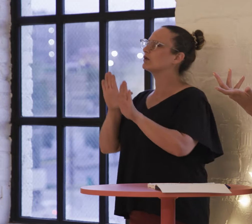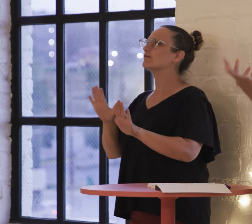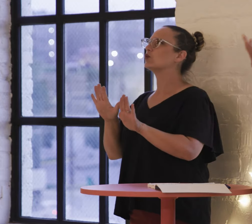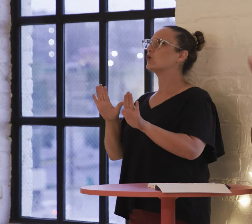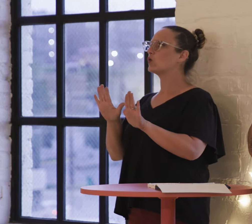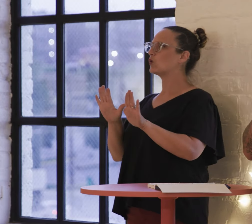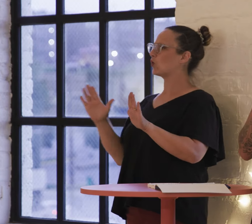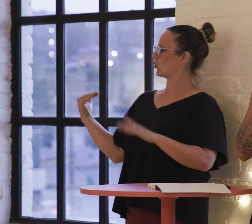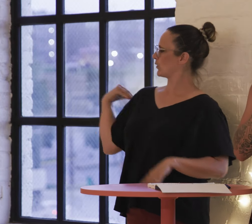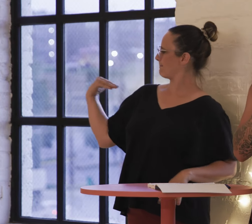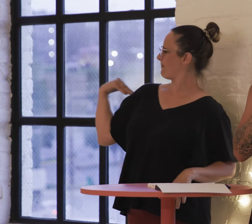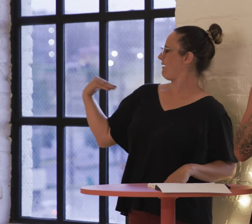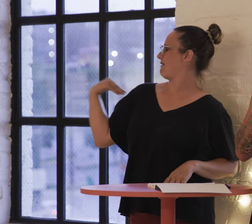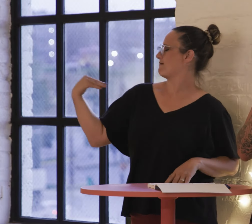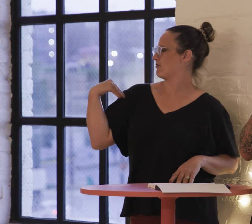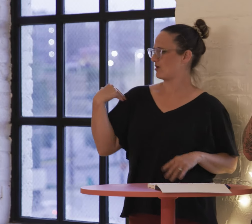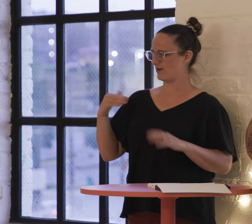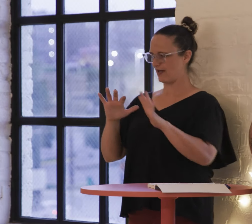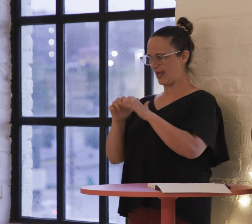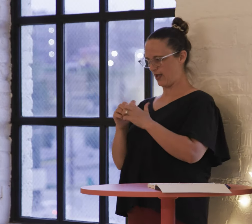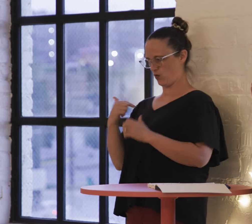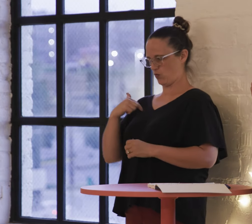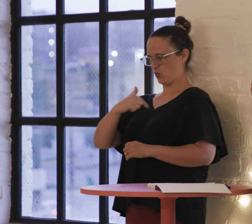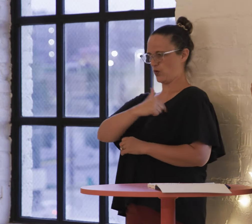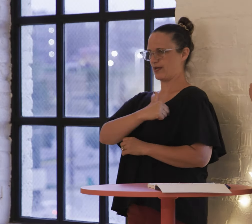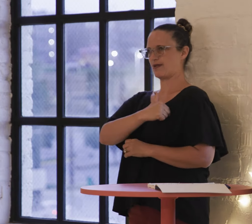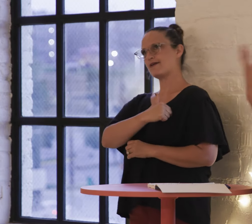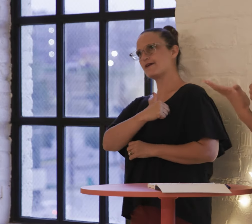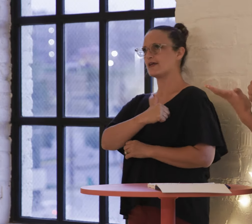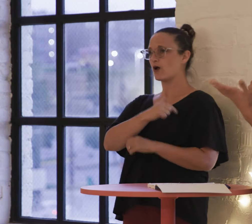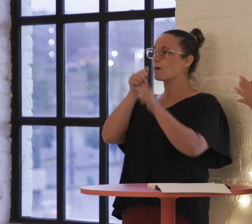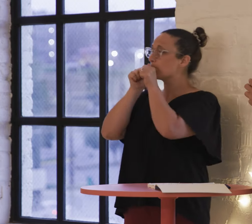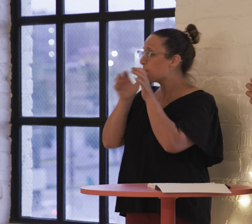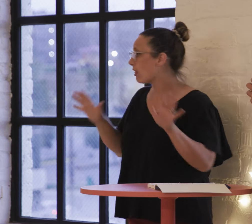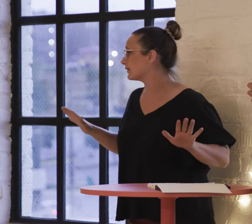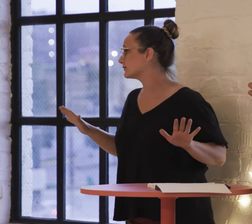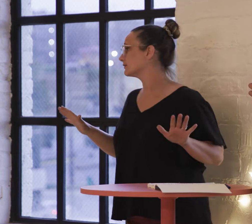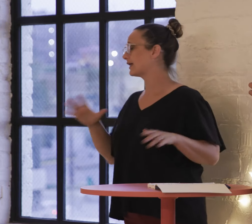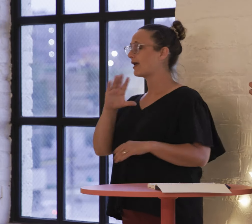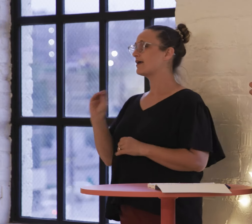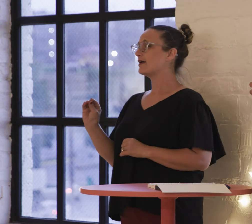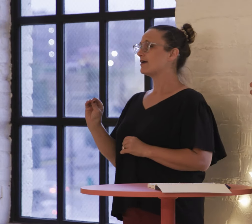reminder of the ways that we are blessed and